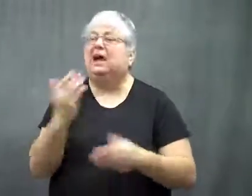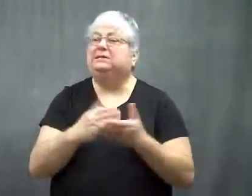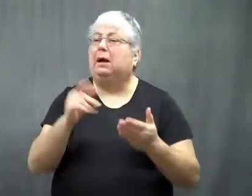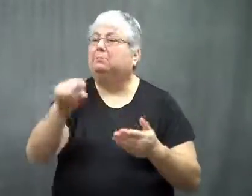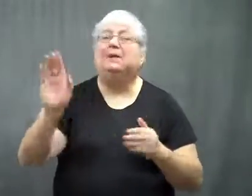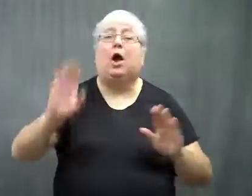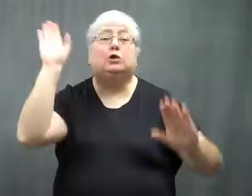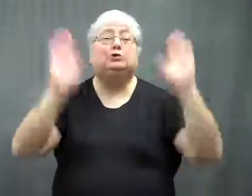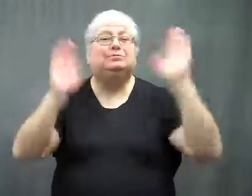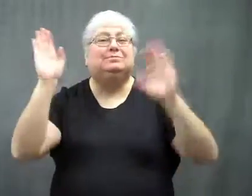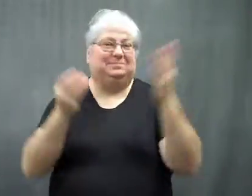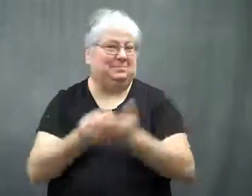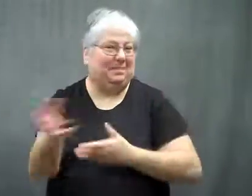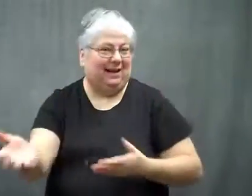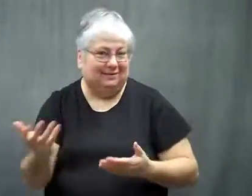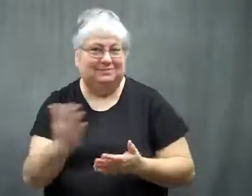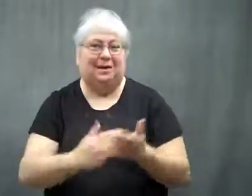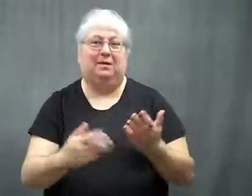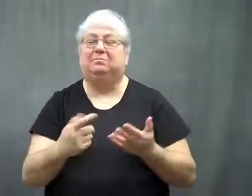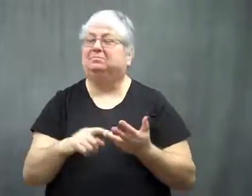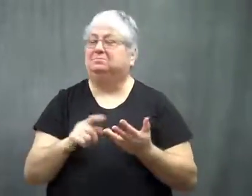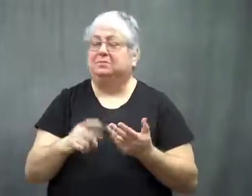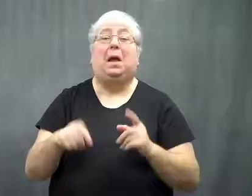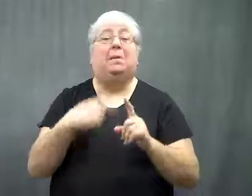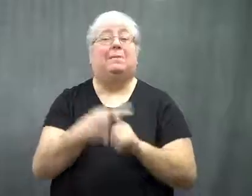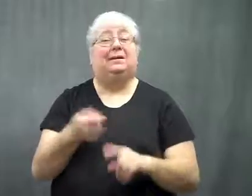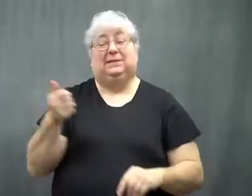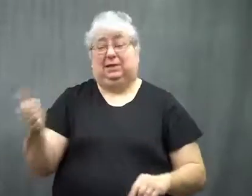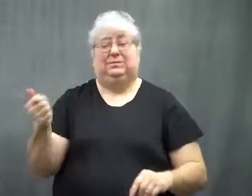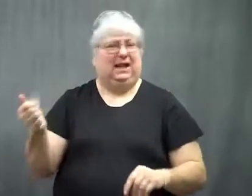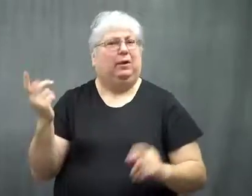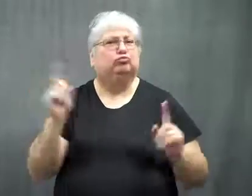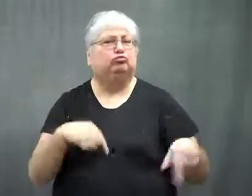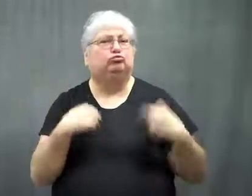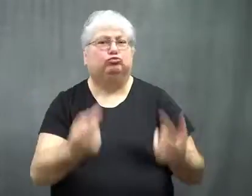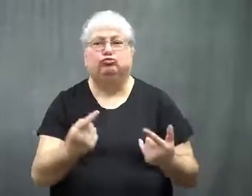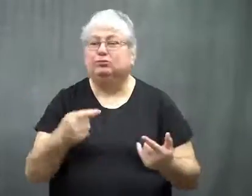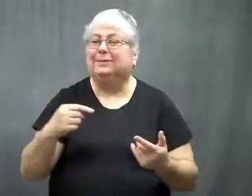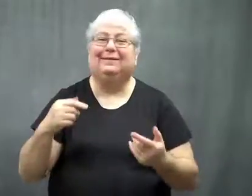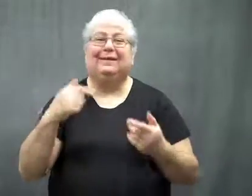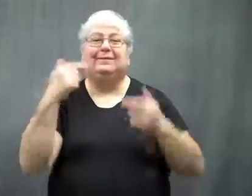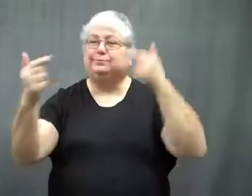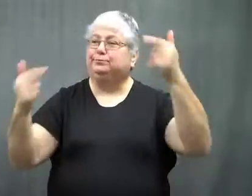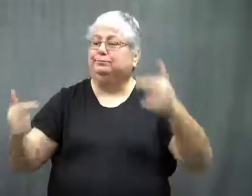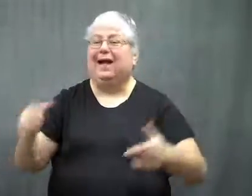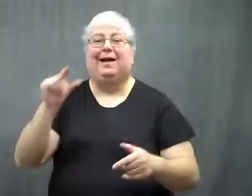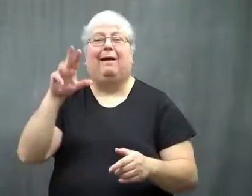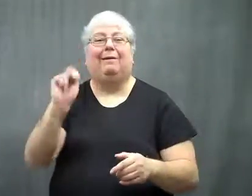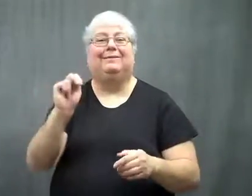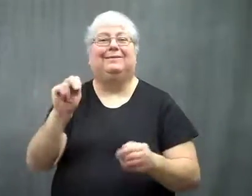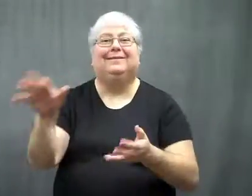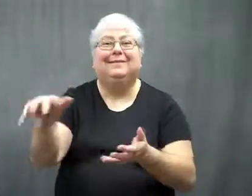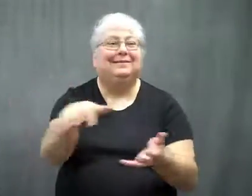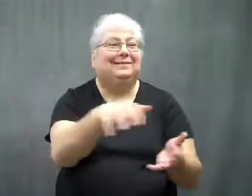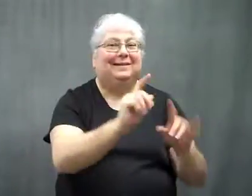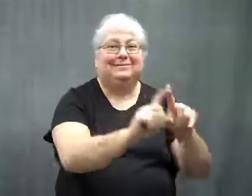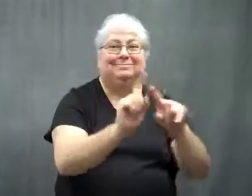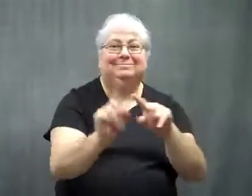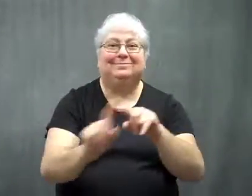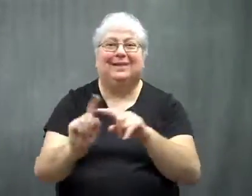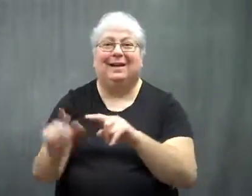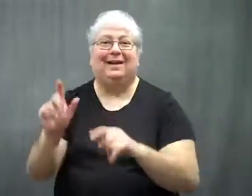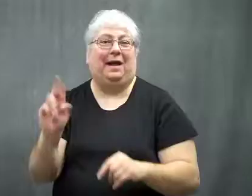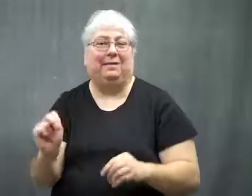He got some at auction.